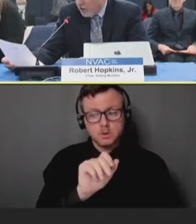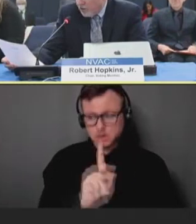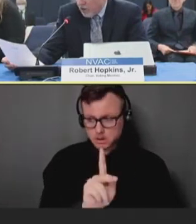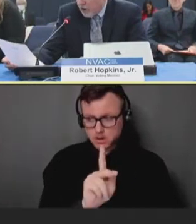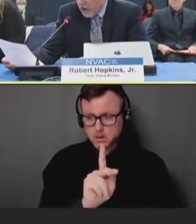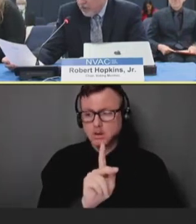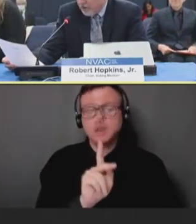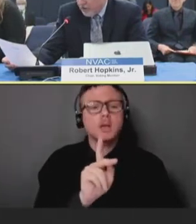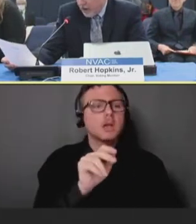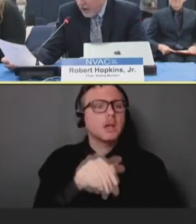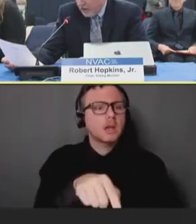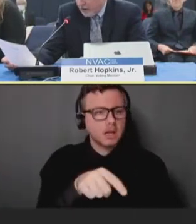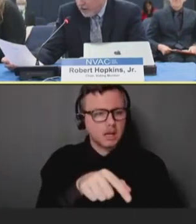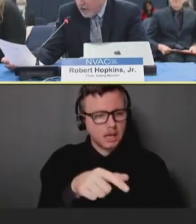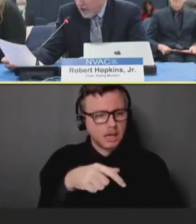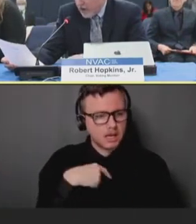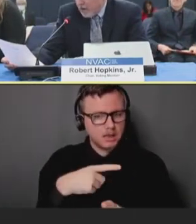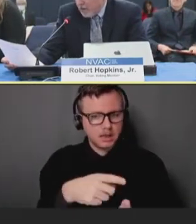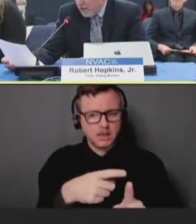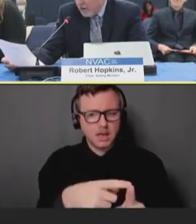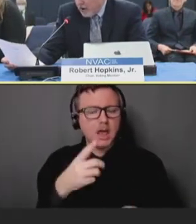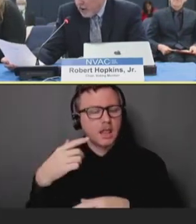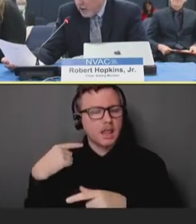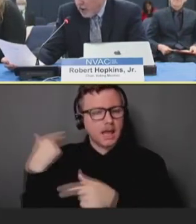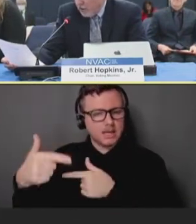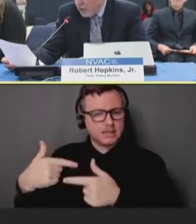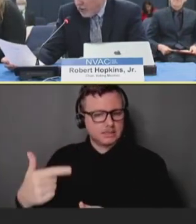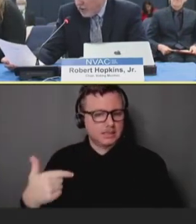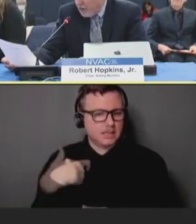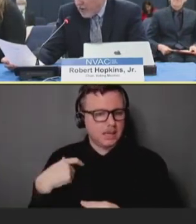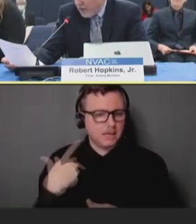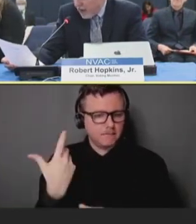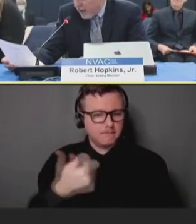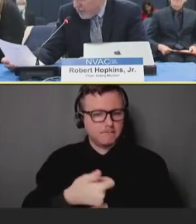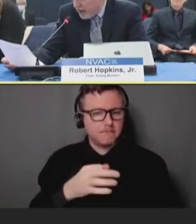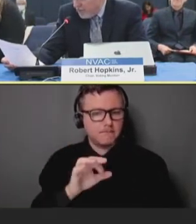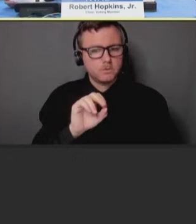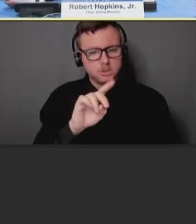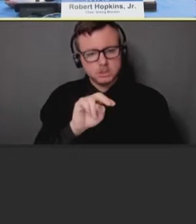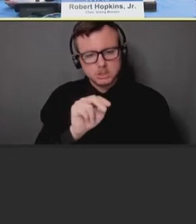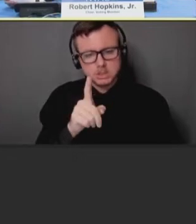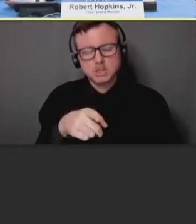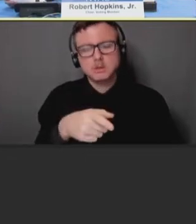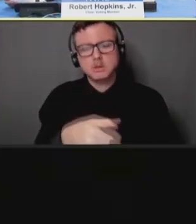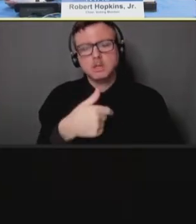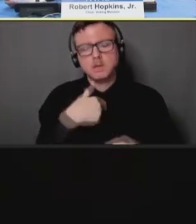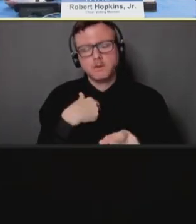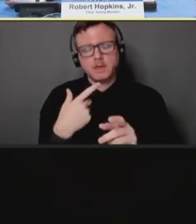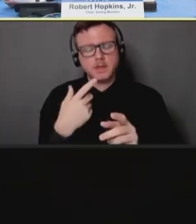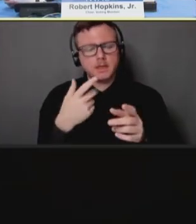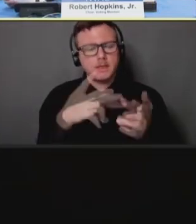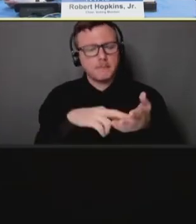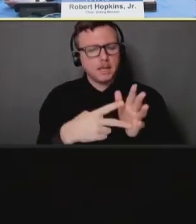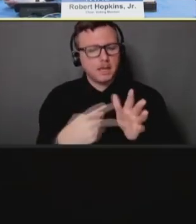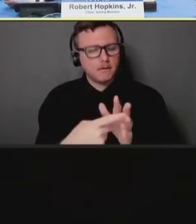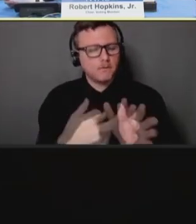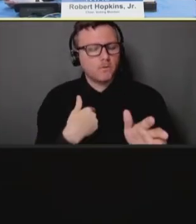Salk Legacy Foundation, presenting on overview and meaning behind polio case and wastewater data.